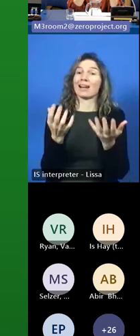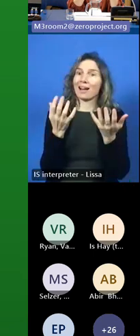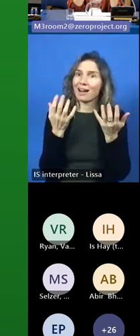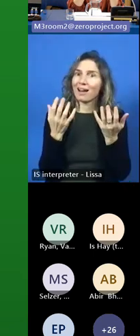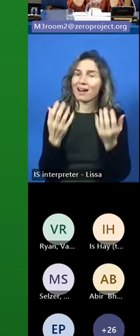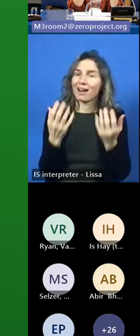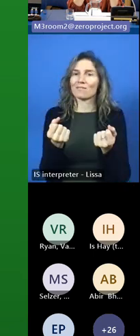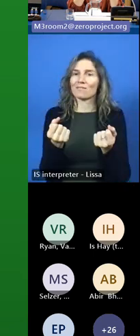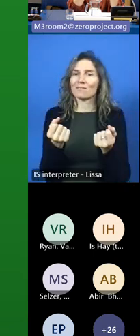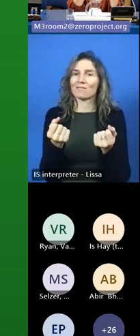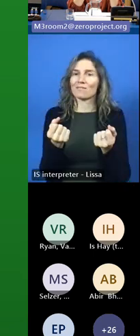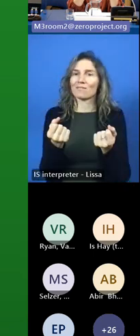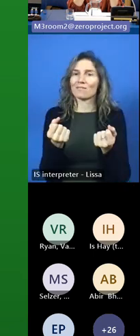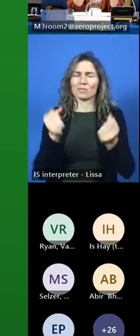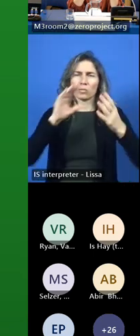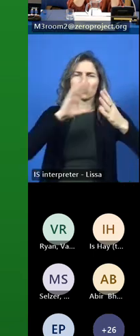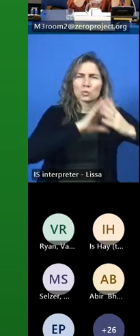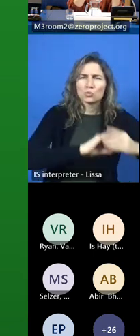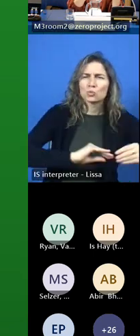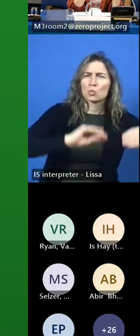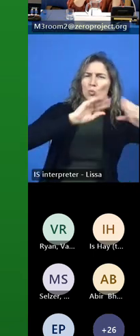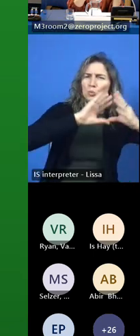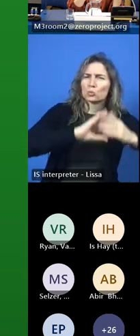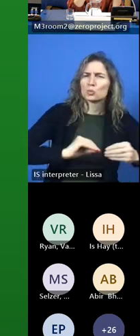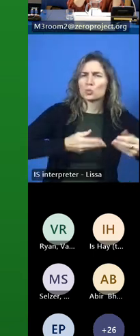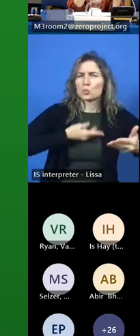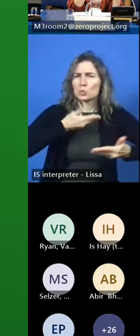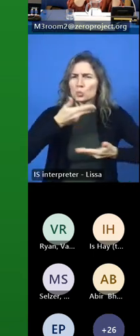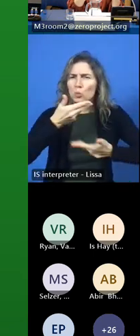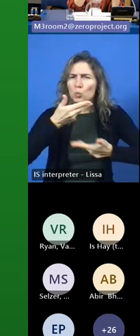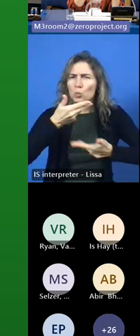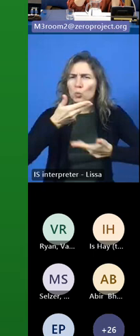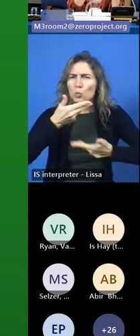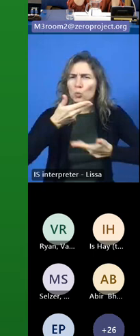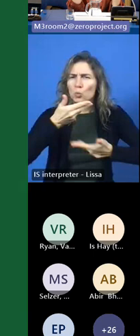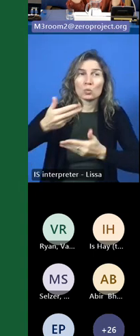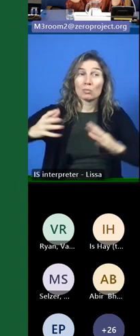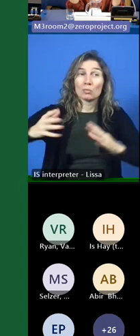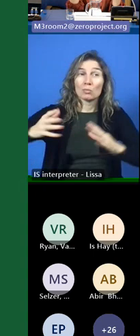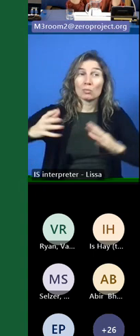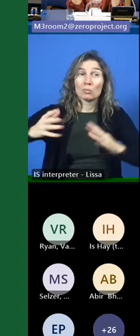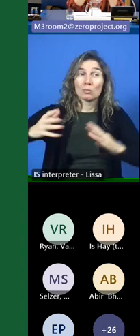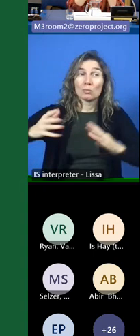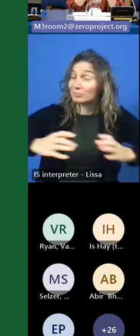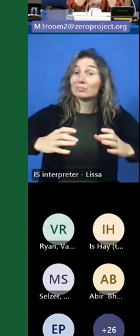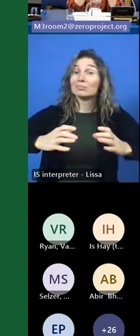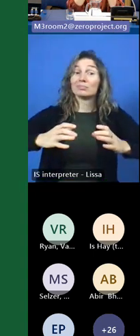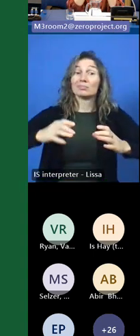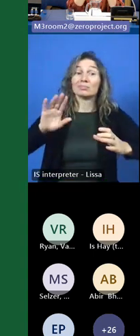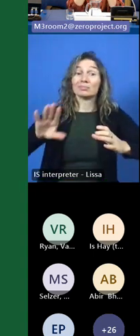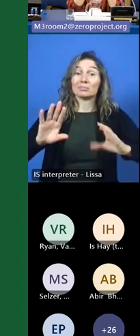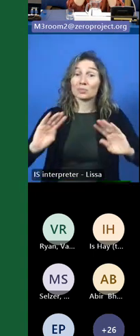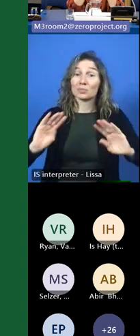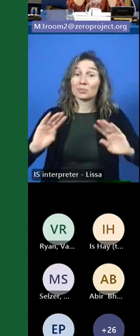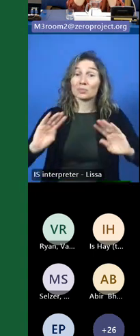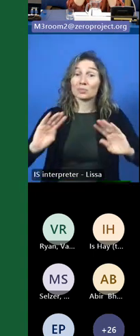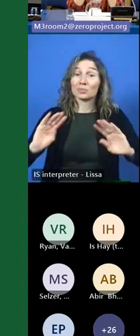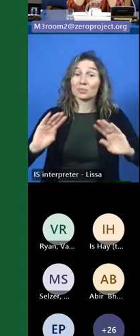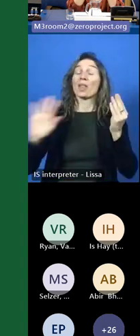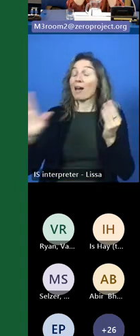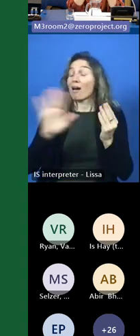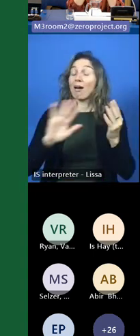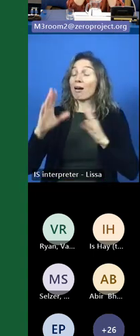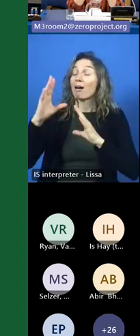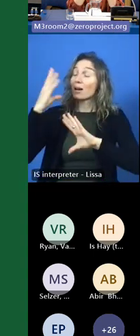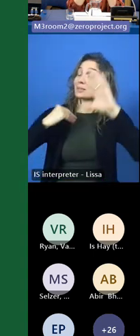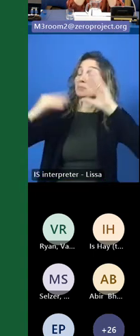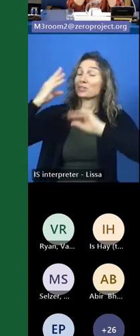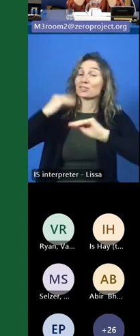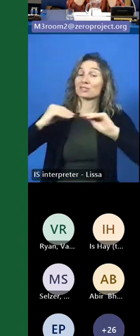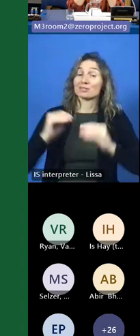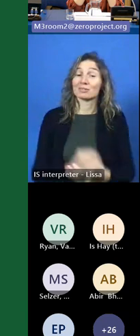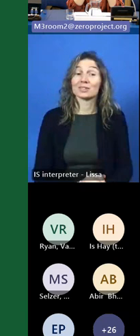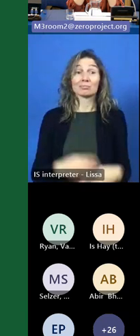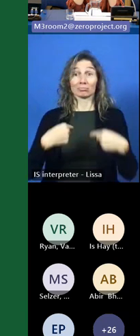their lived experiences. In my day today, I'm very privileged to get to work with wonderful people to